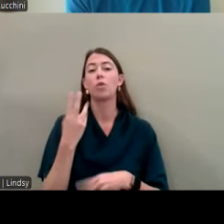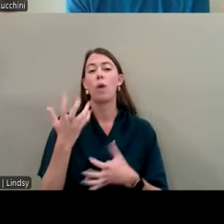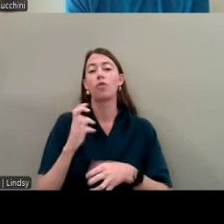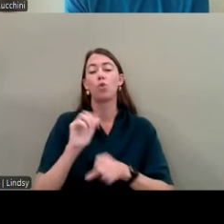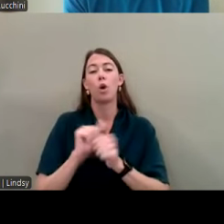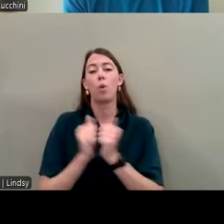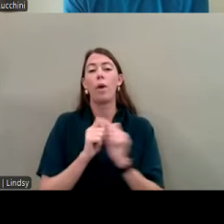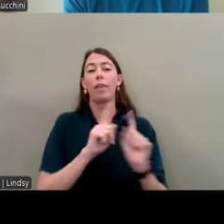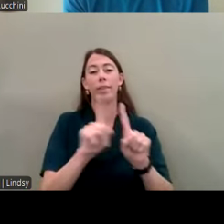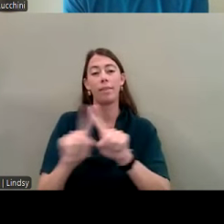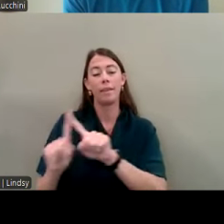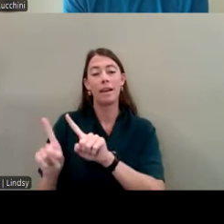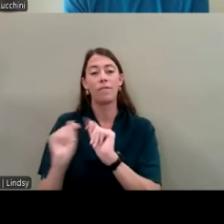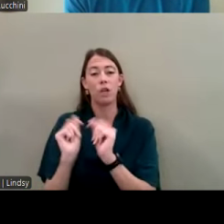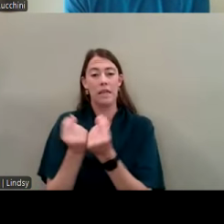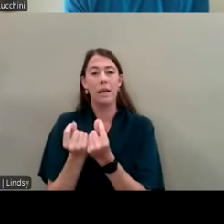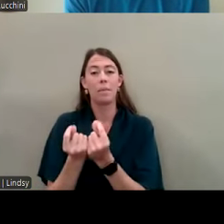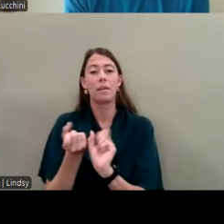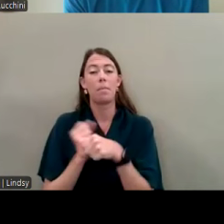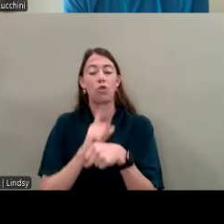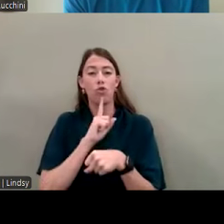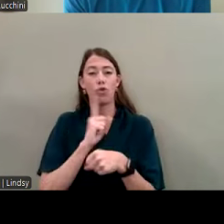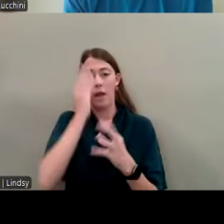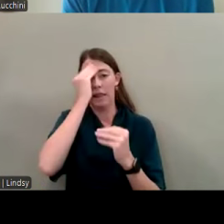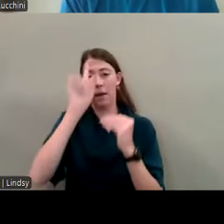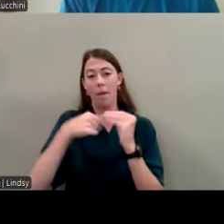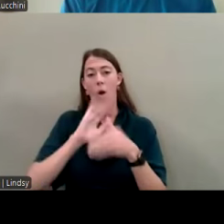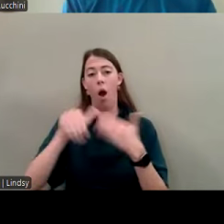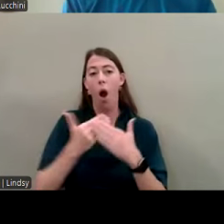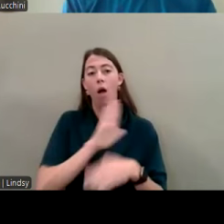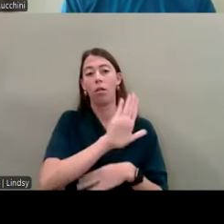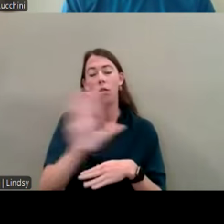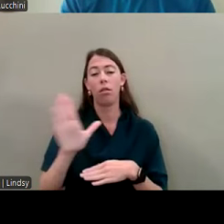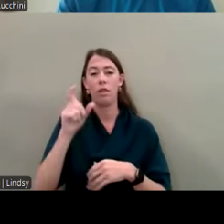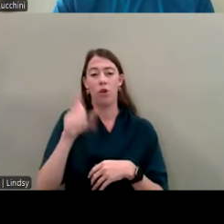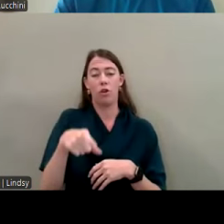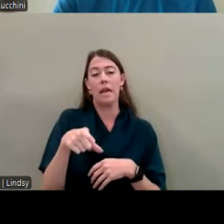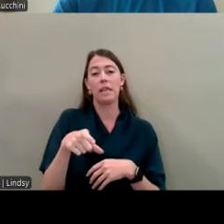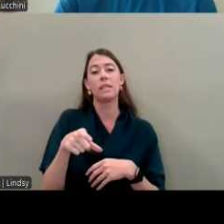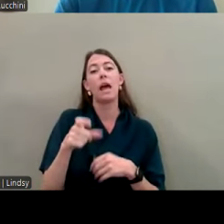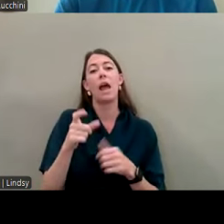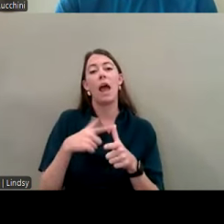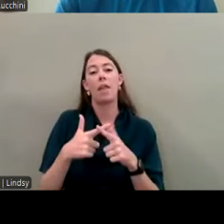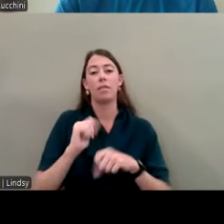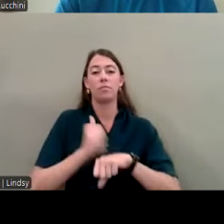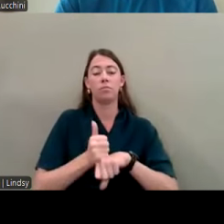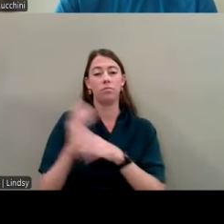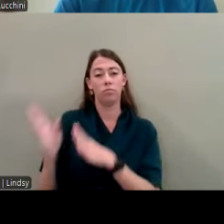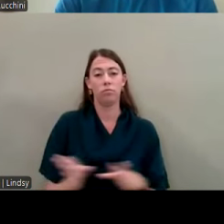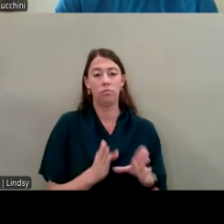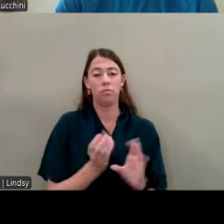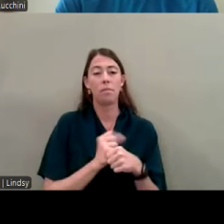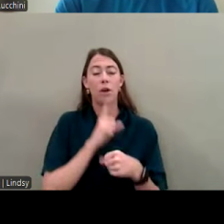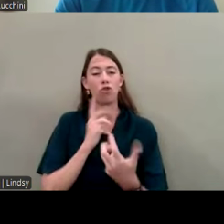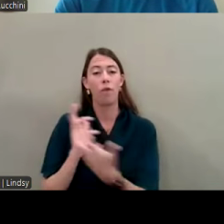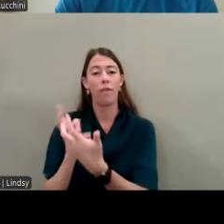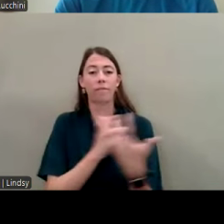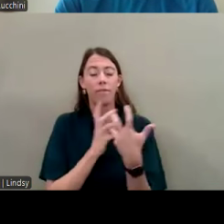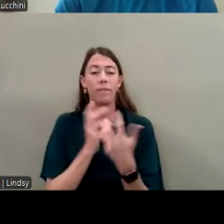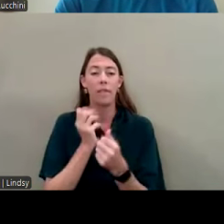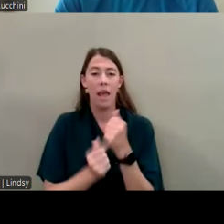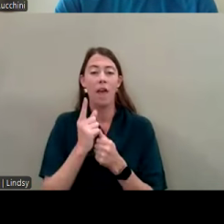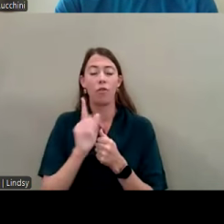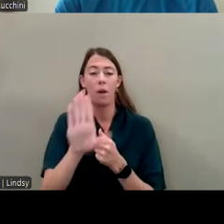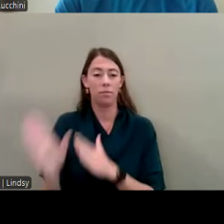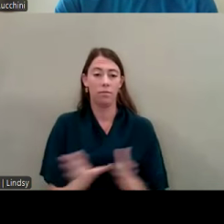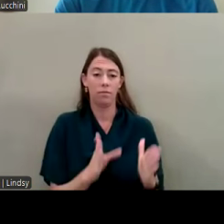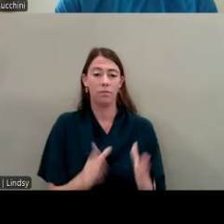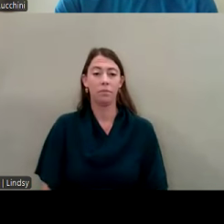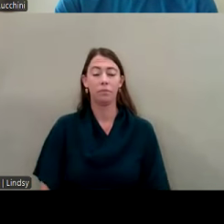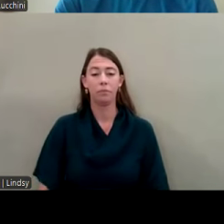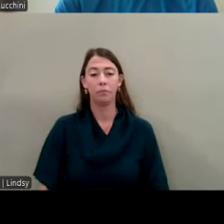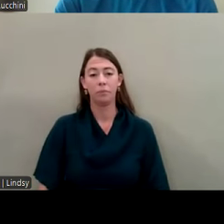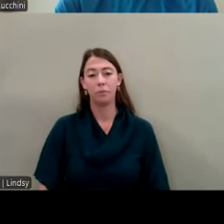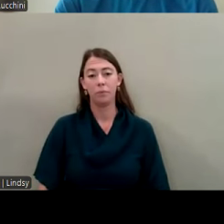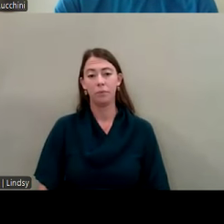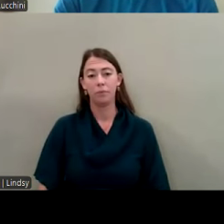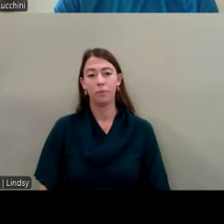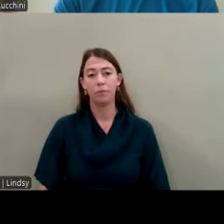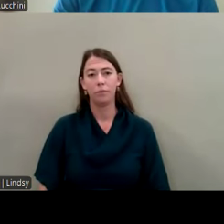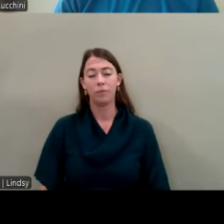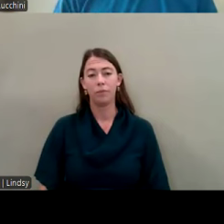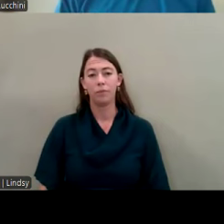to combine their needs and define a pipeline that makes sense with everyone's requirement.